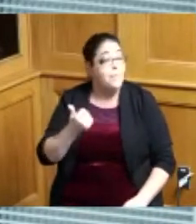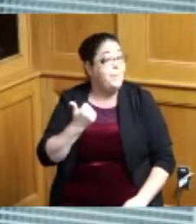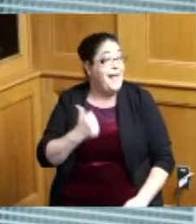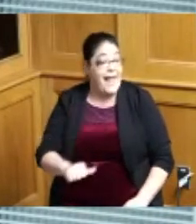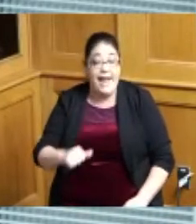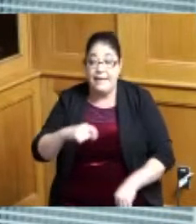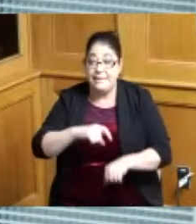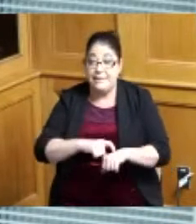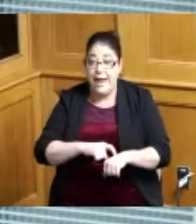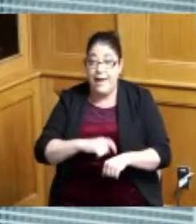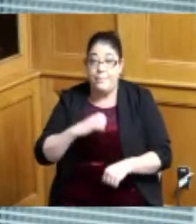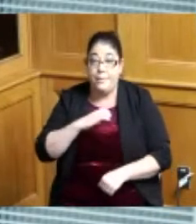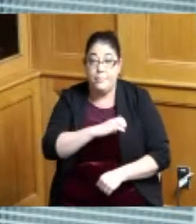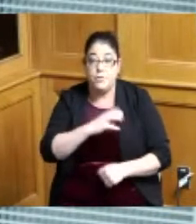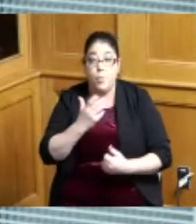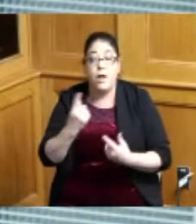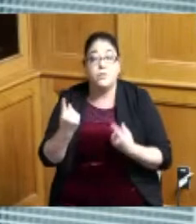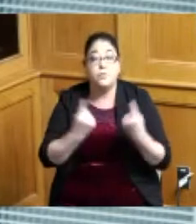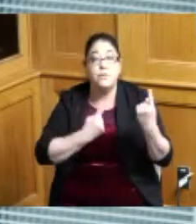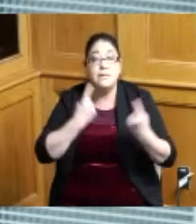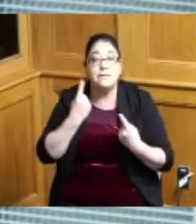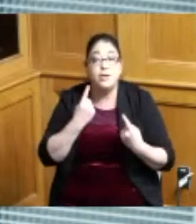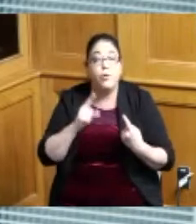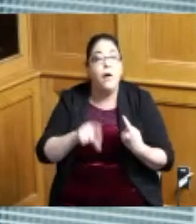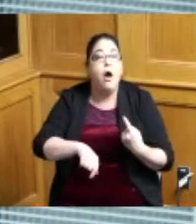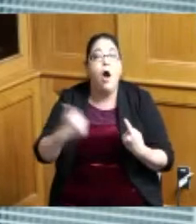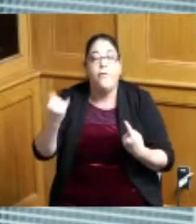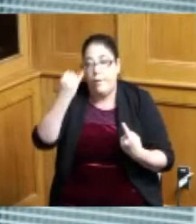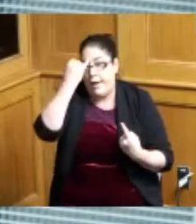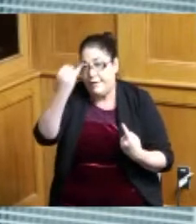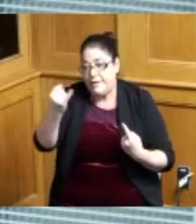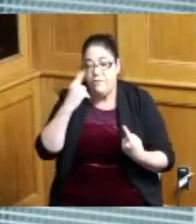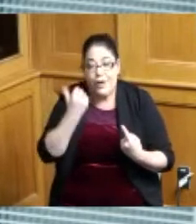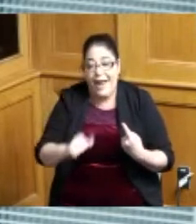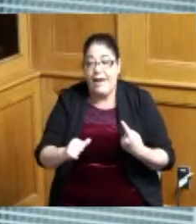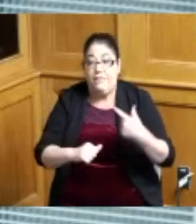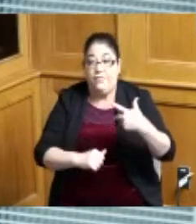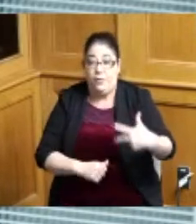Commissioners wanted to consider another option for any of the three levies we would need to pass